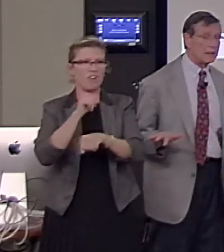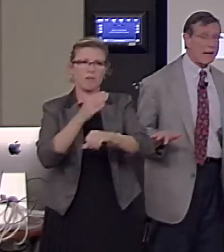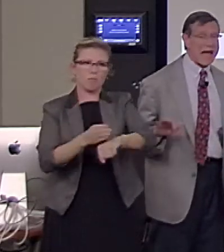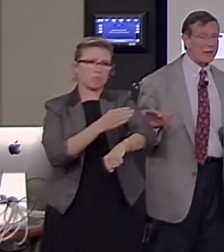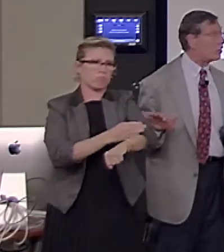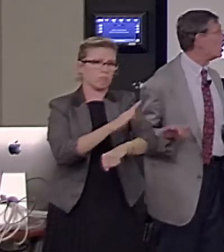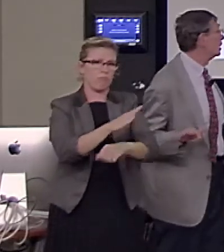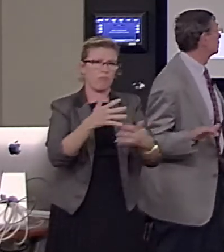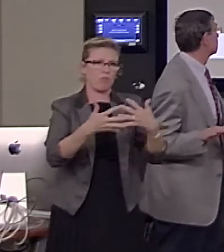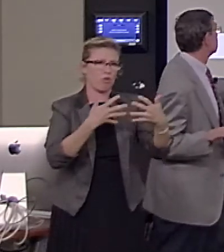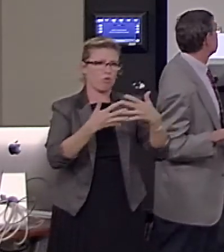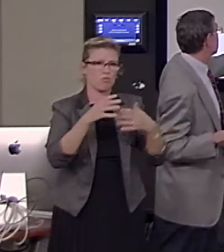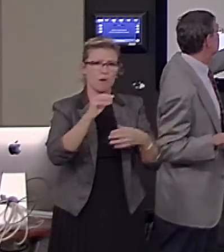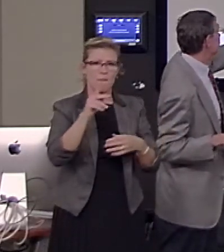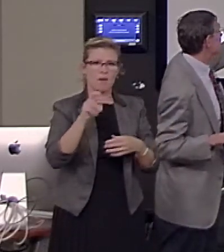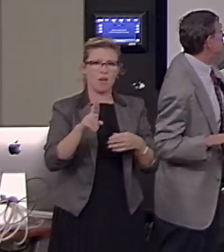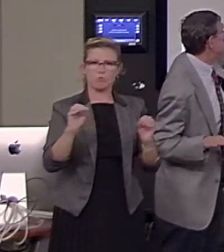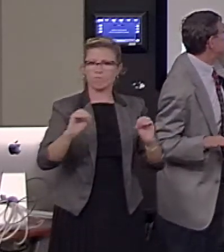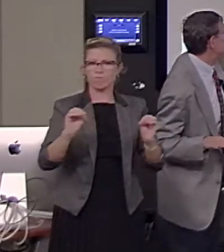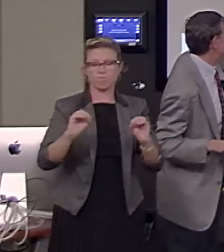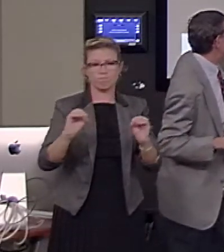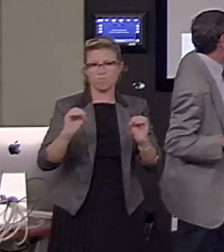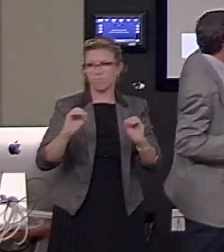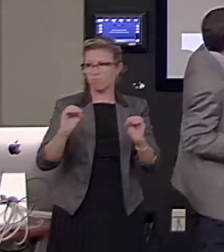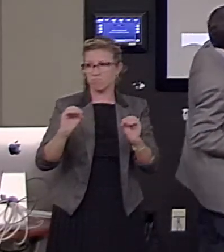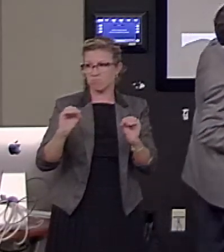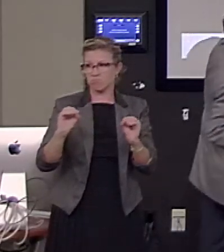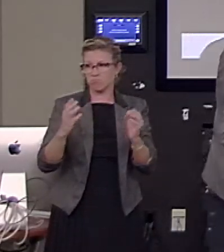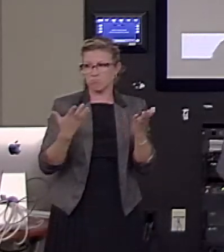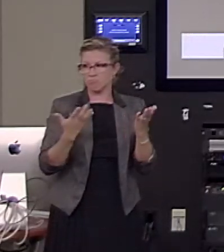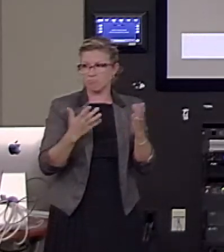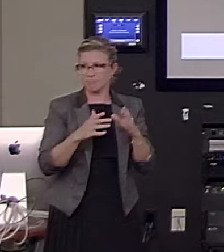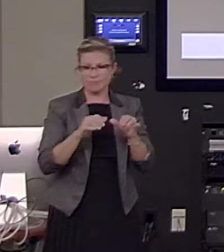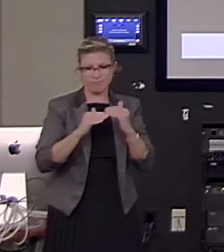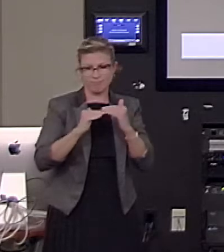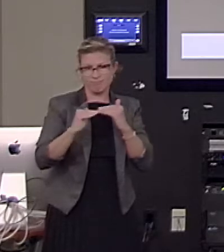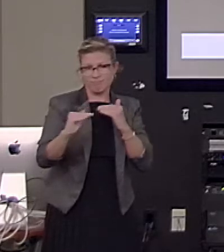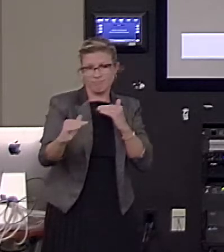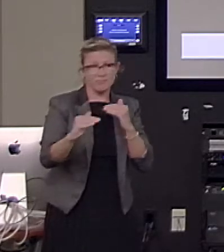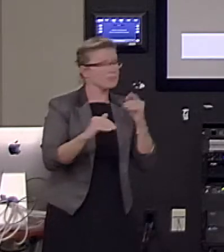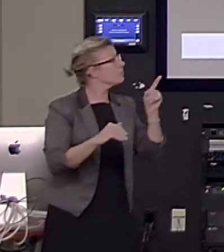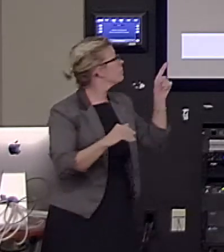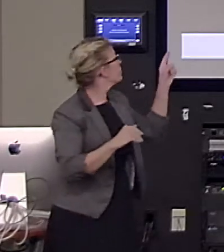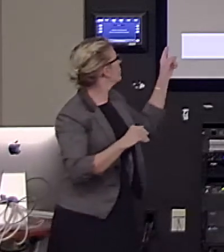At all. This is the institutionalized, the foster care compared